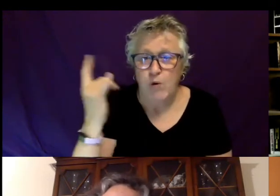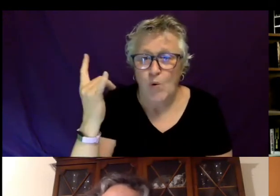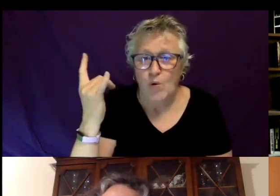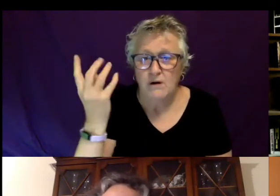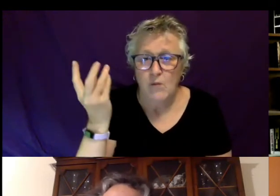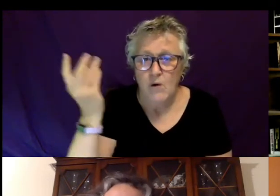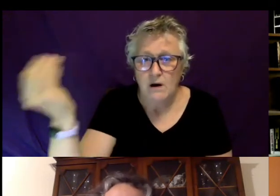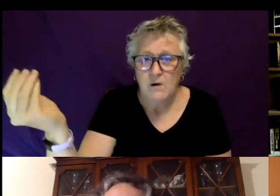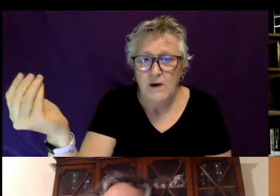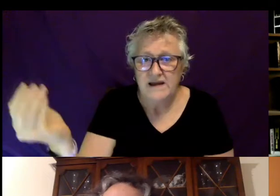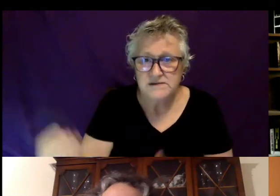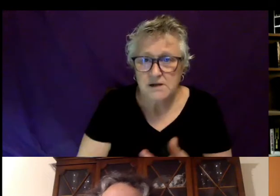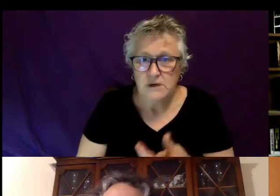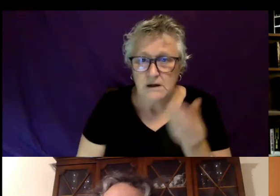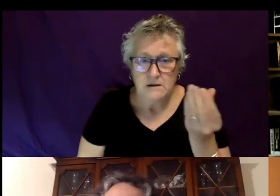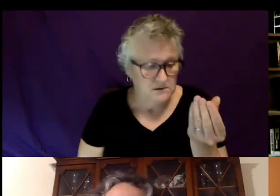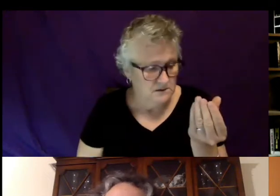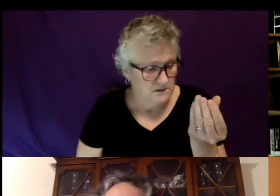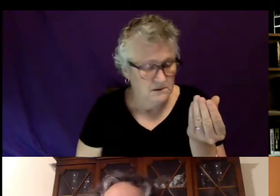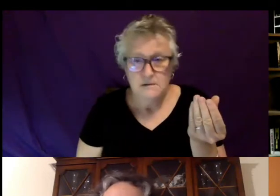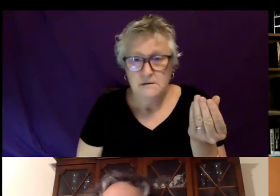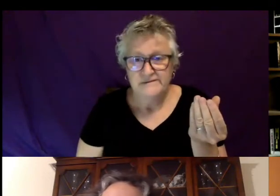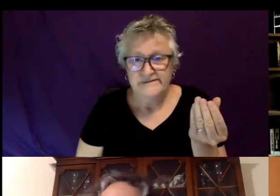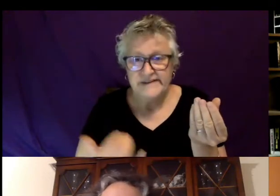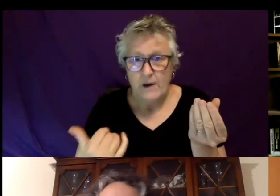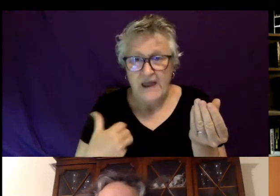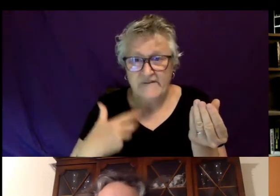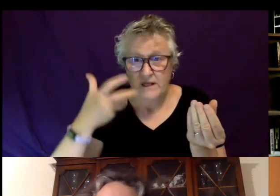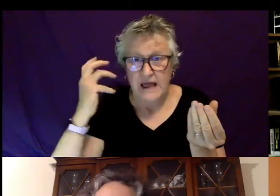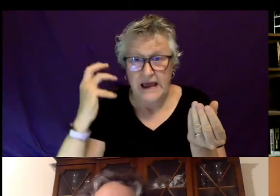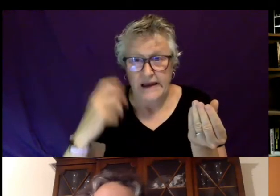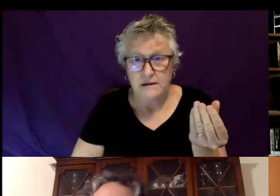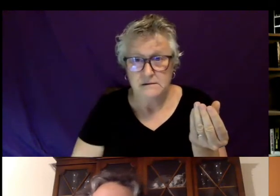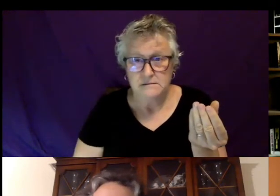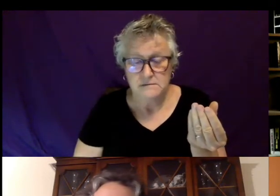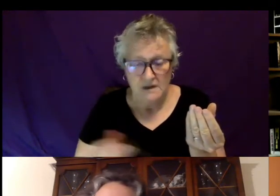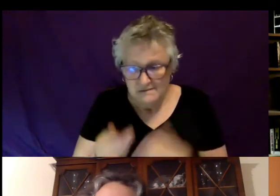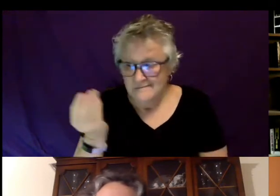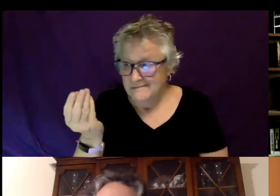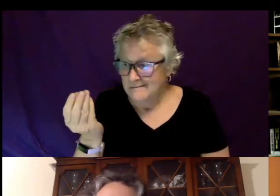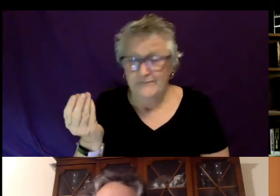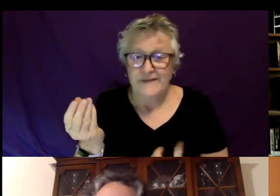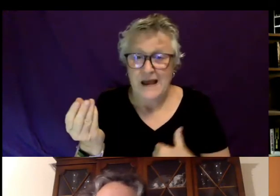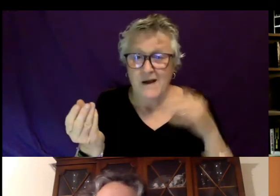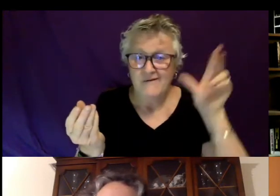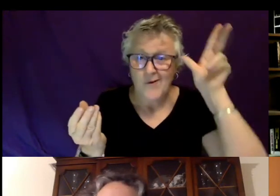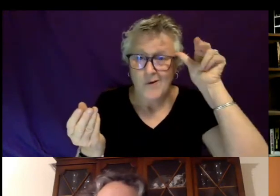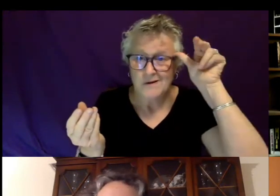So I got a lion now, I got a horse now, I got um-- But but I mentioned this story because,